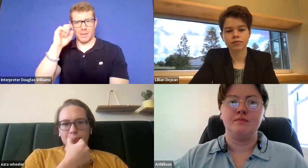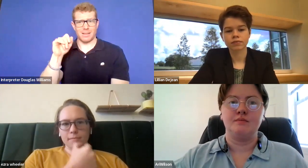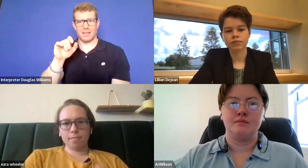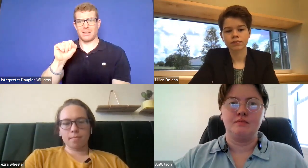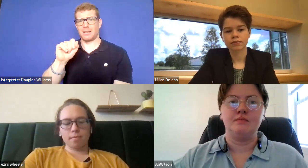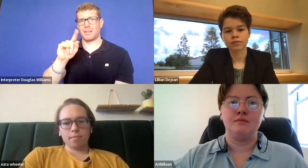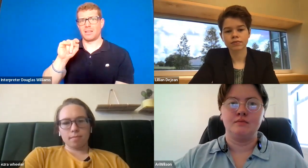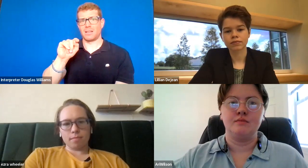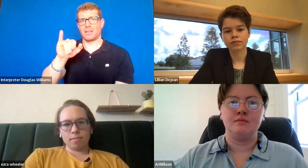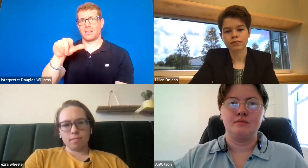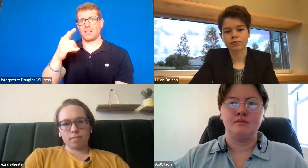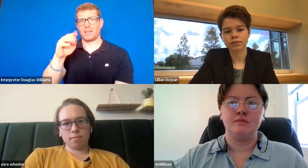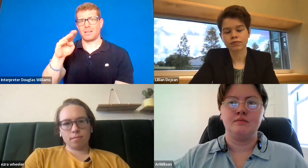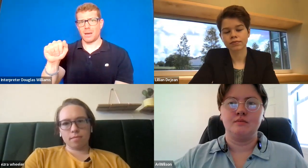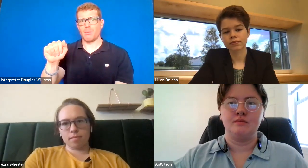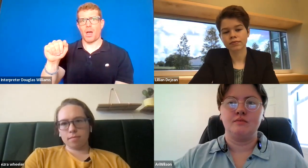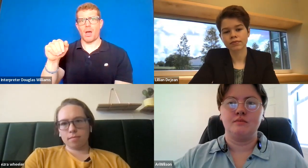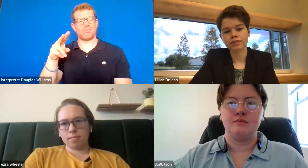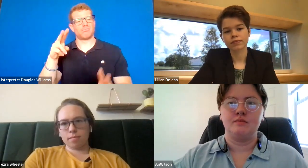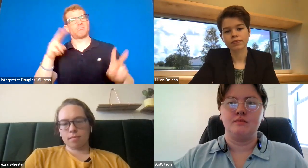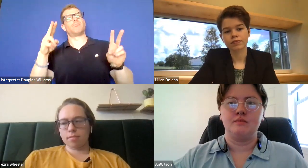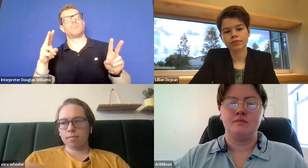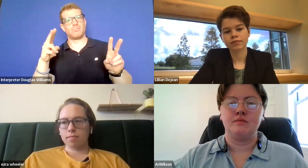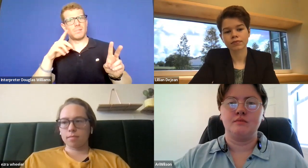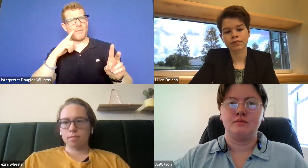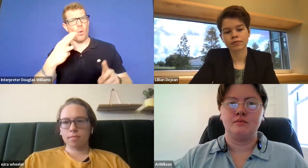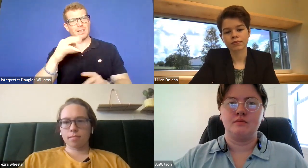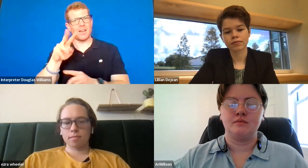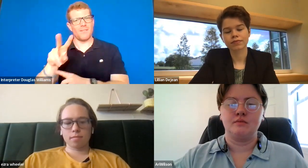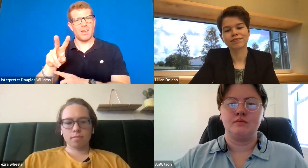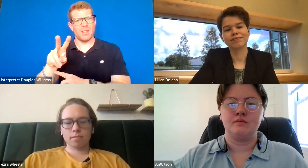He says that a disability is that you can't do this or you can't do that.